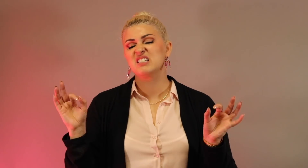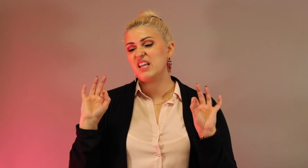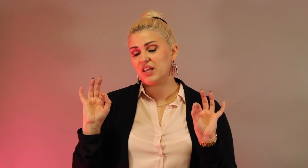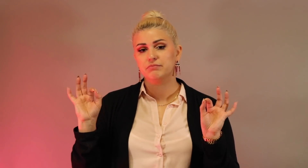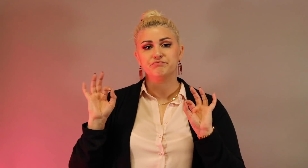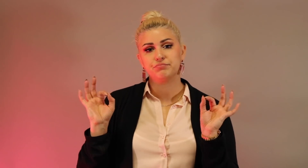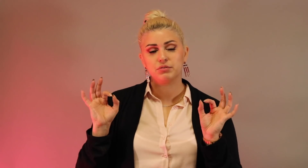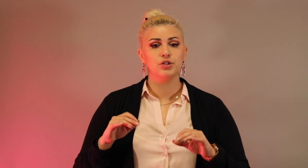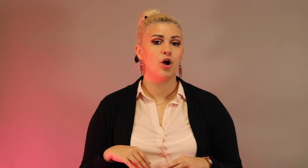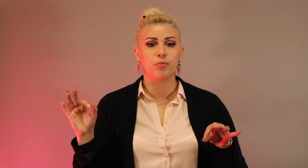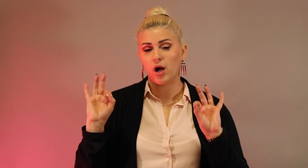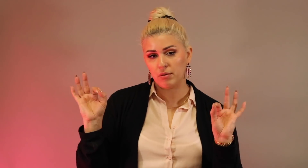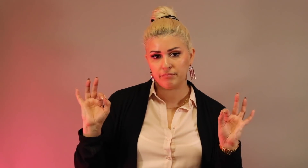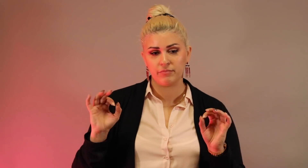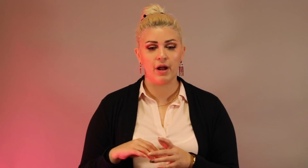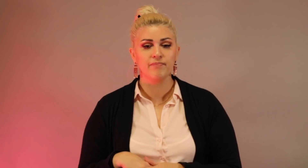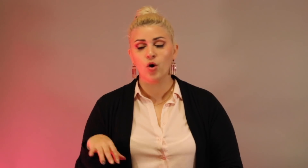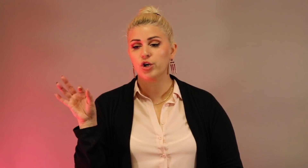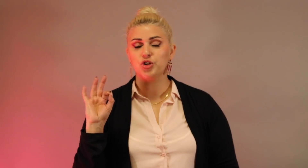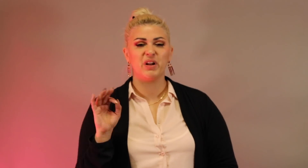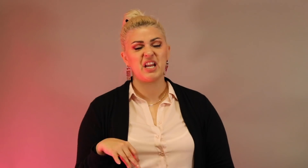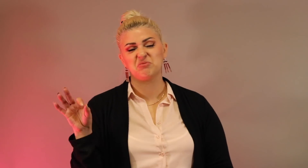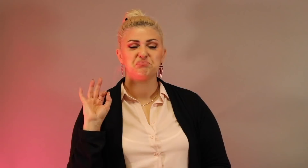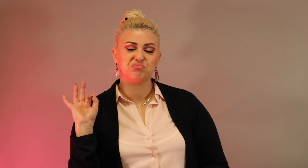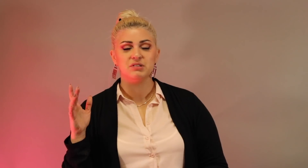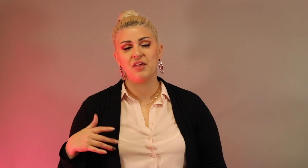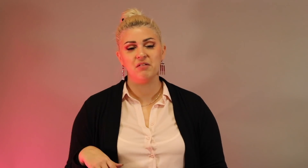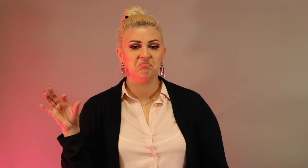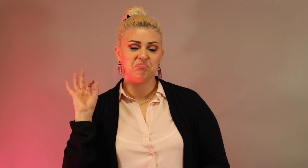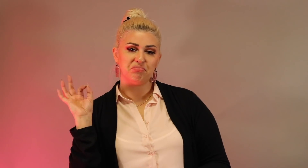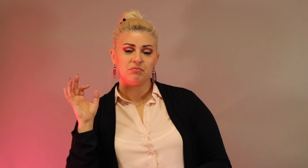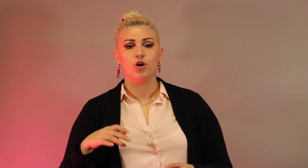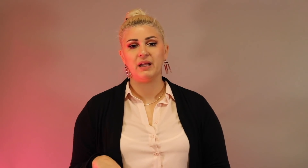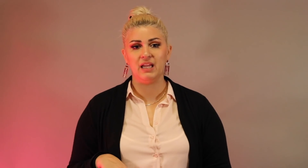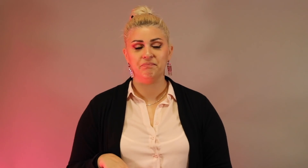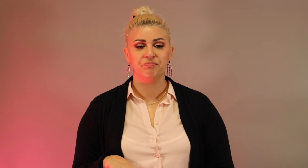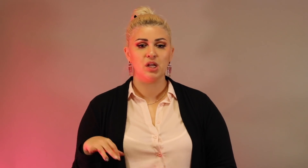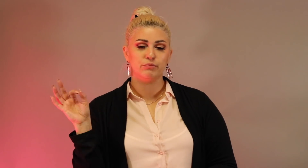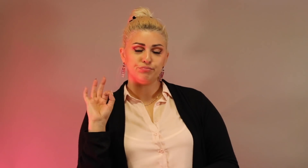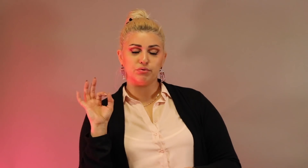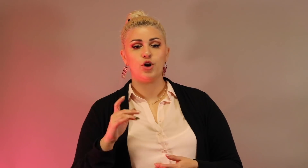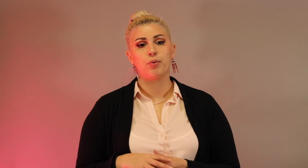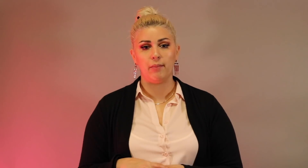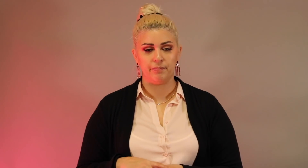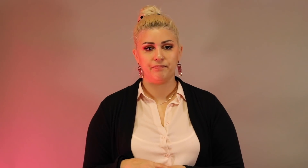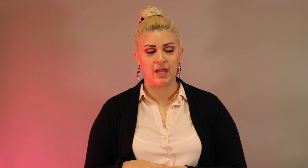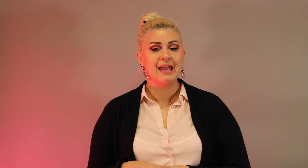It's nothing, no problem, right. We can do it one one-handed, nothing, no biggie, no problem.